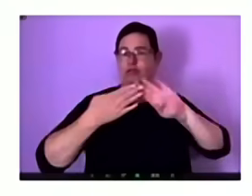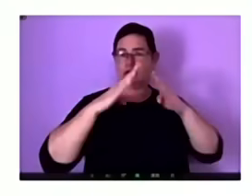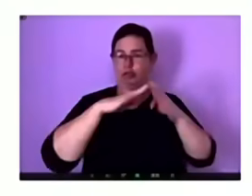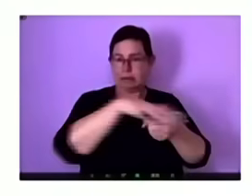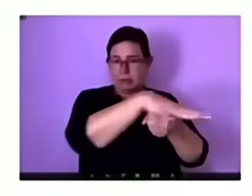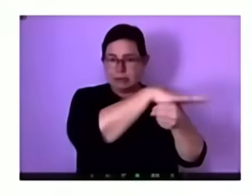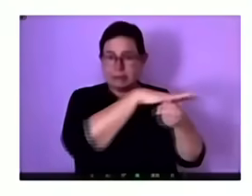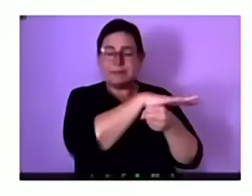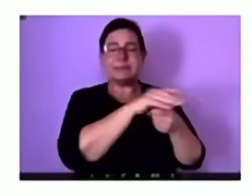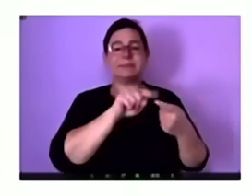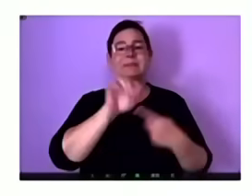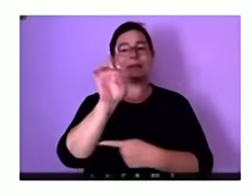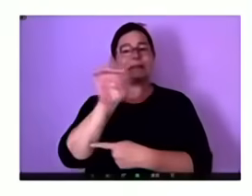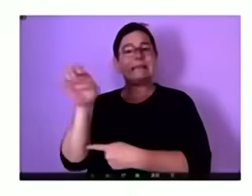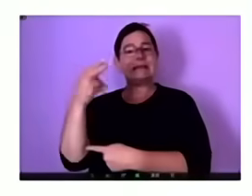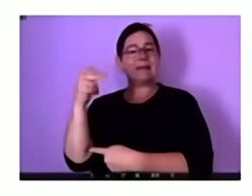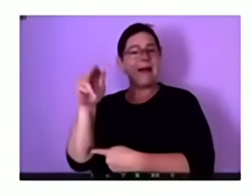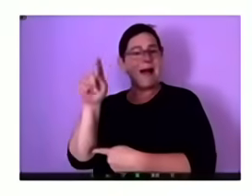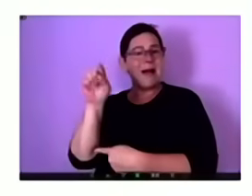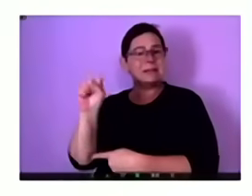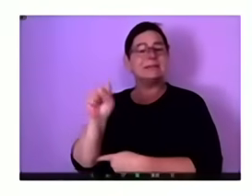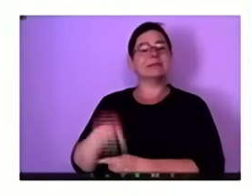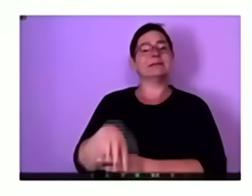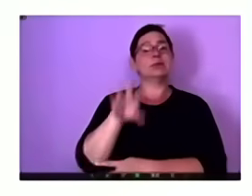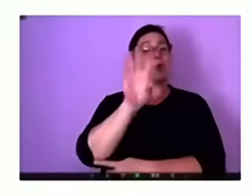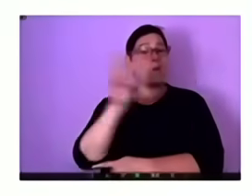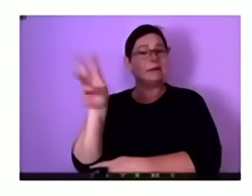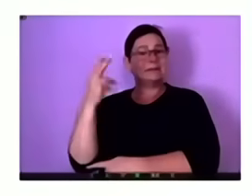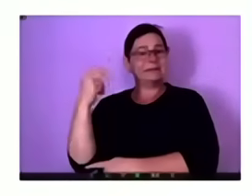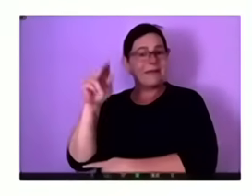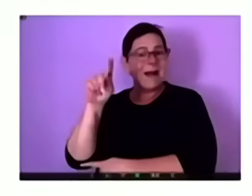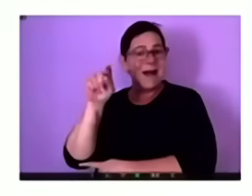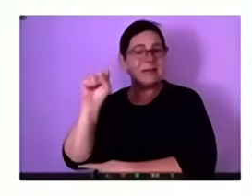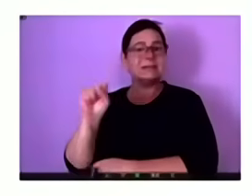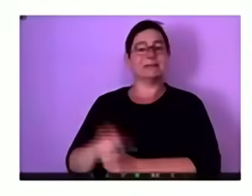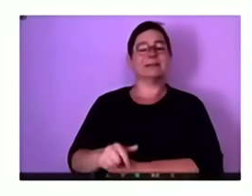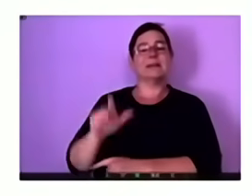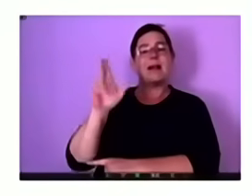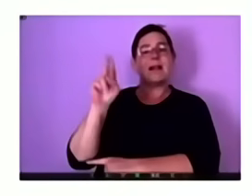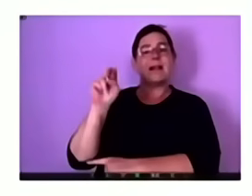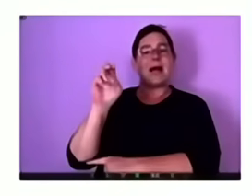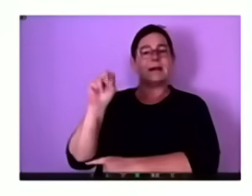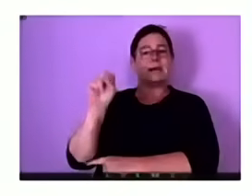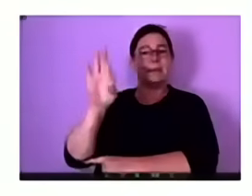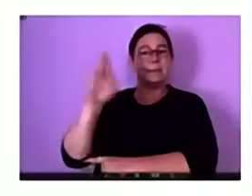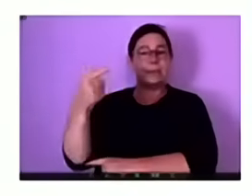CONFIRMED REPORTS FROM THE RCMP OF FOUR MISSING PEOPLE OUT OF